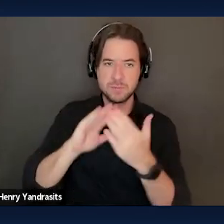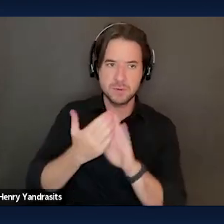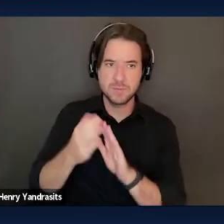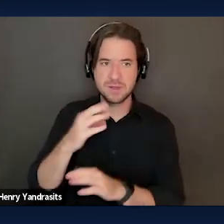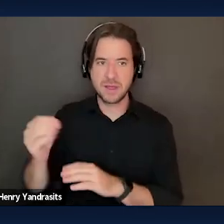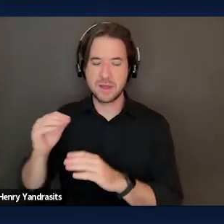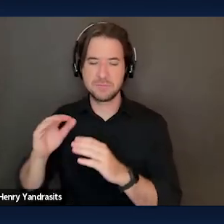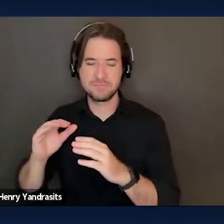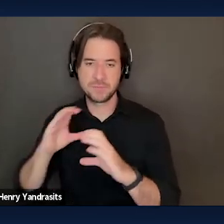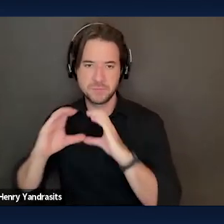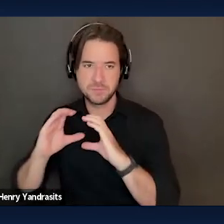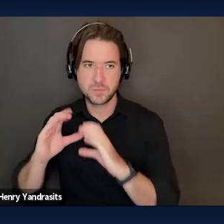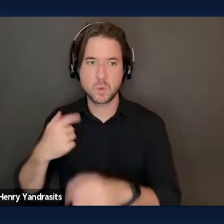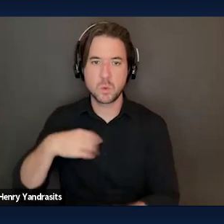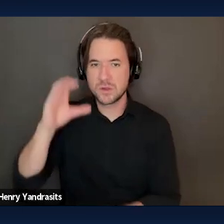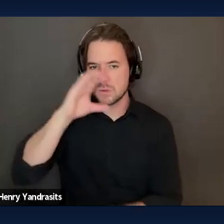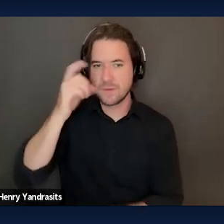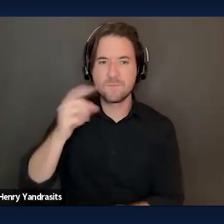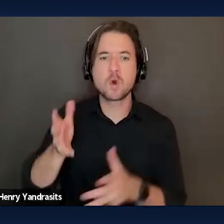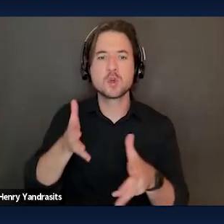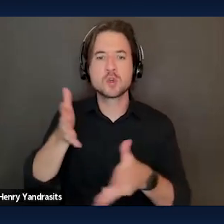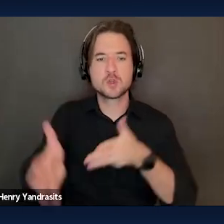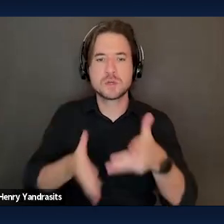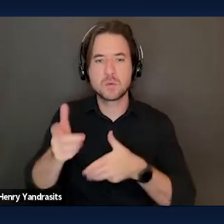We searched for… gestural languages.